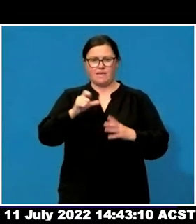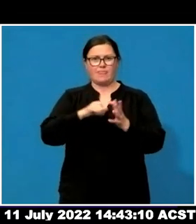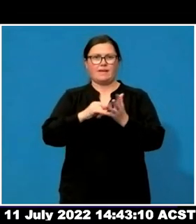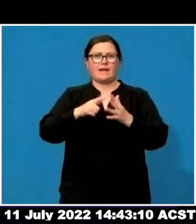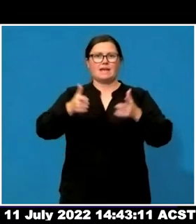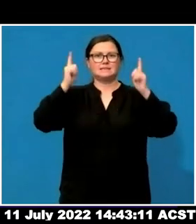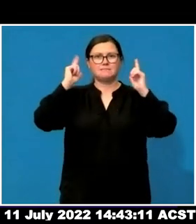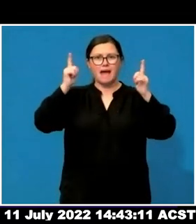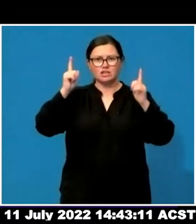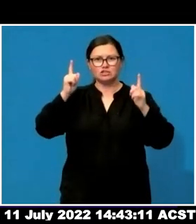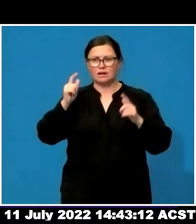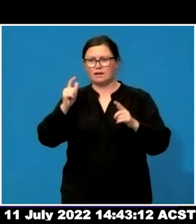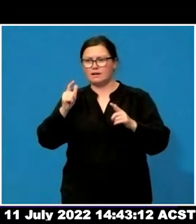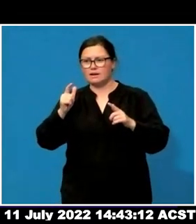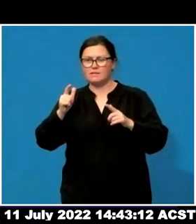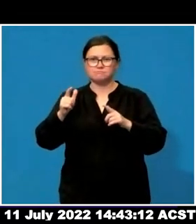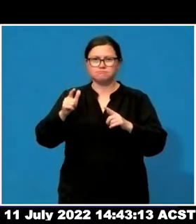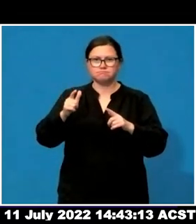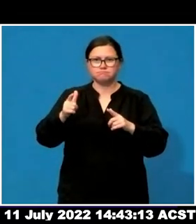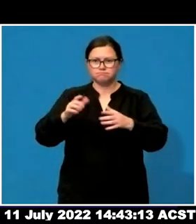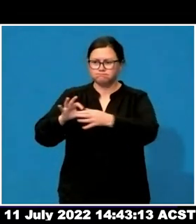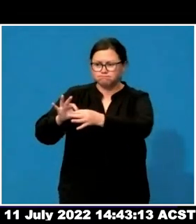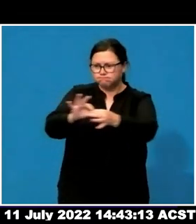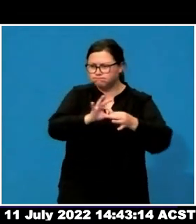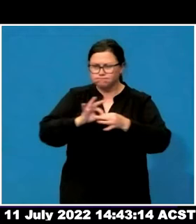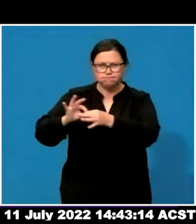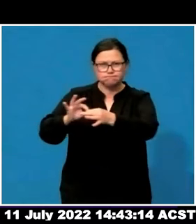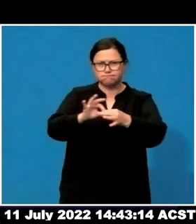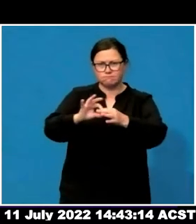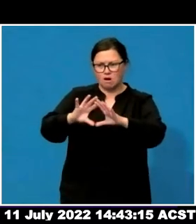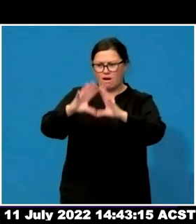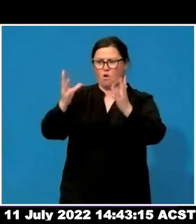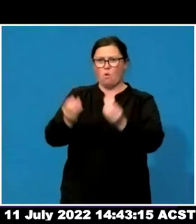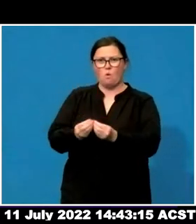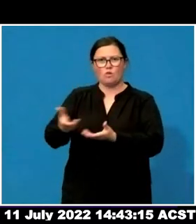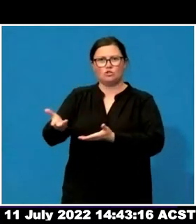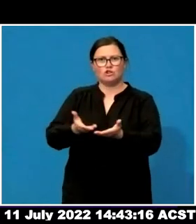Having said that, the coordination of supports role needs to be better supported to